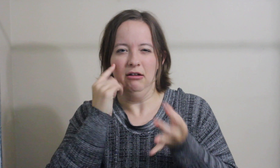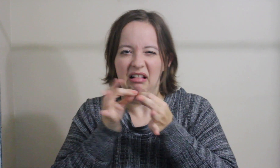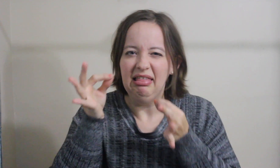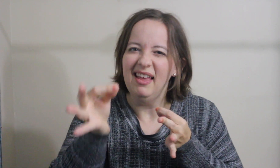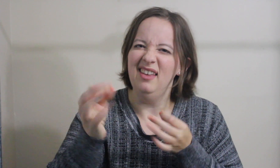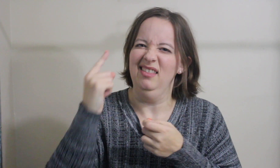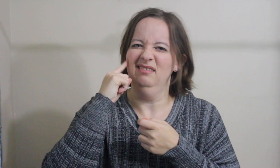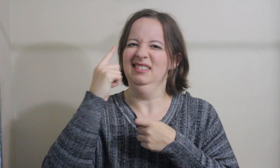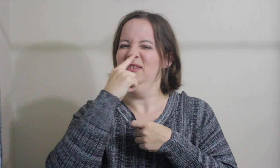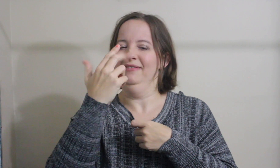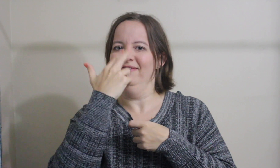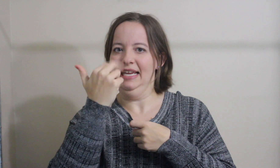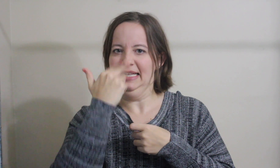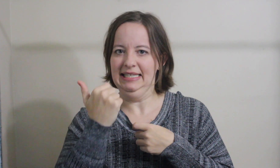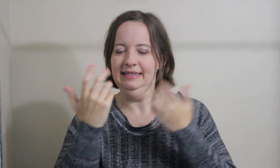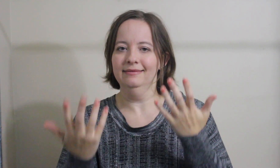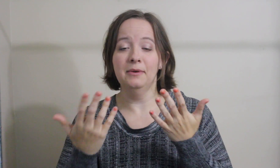because they don't hear anything. There's gonna be like a delay.